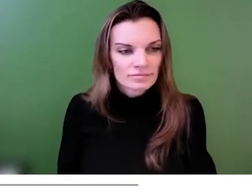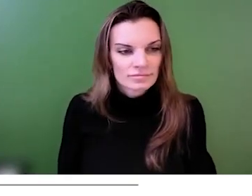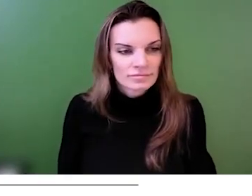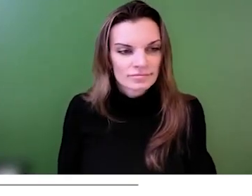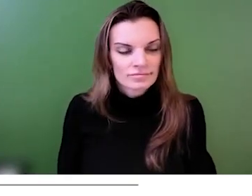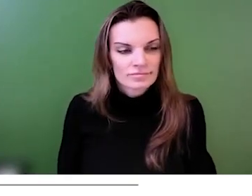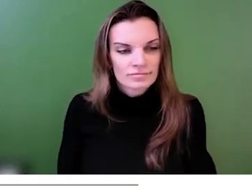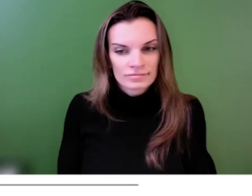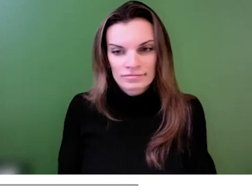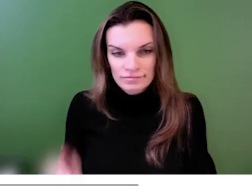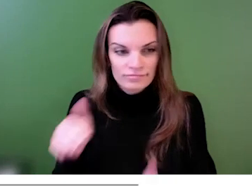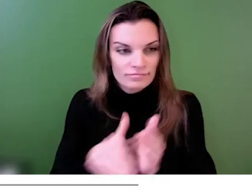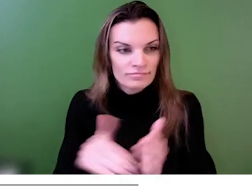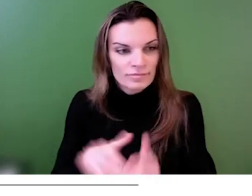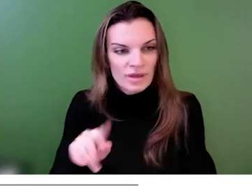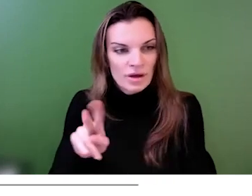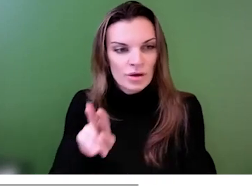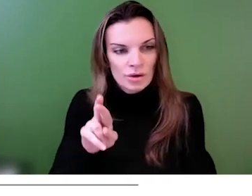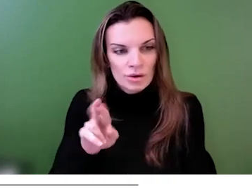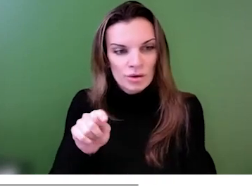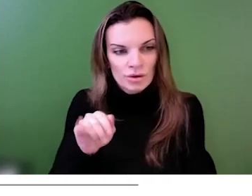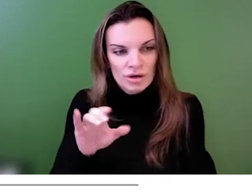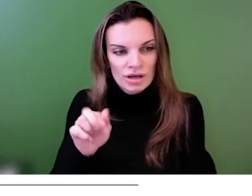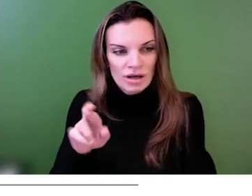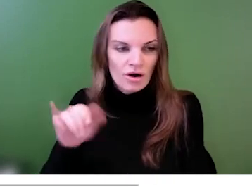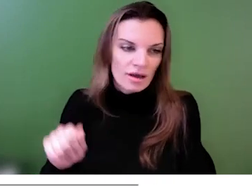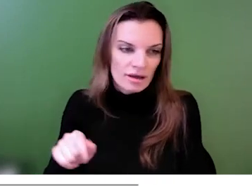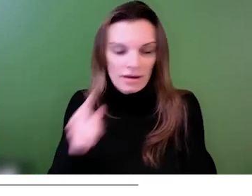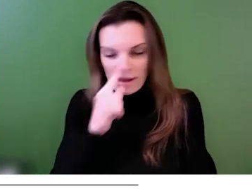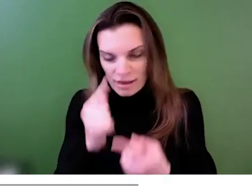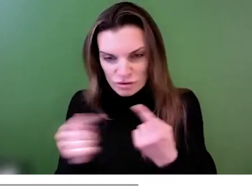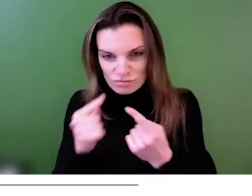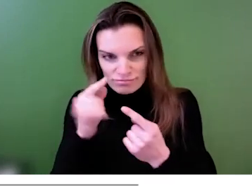chronic urticaria, and allergic